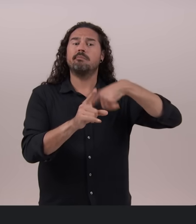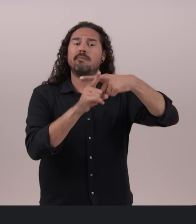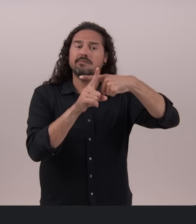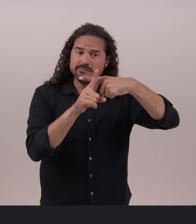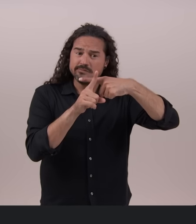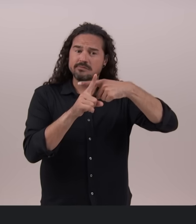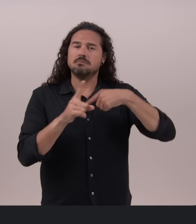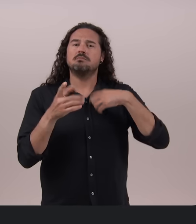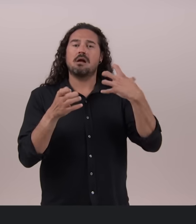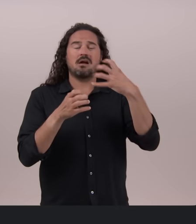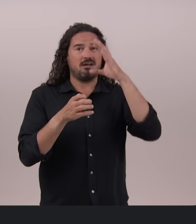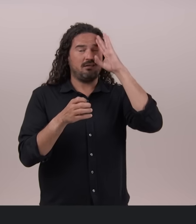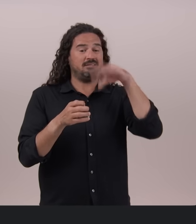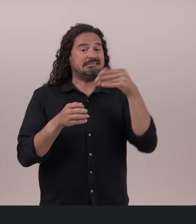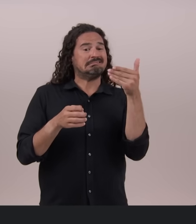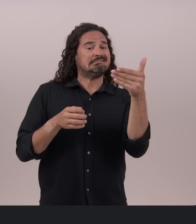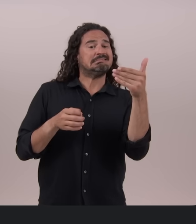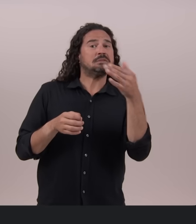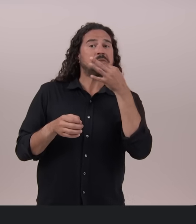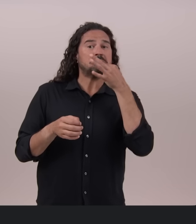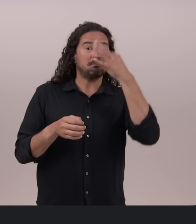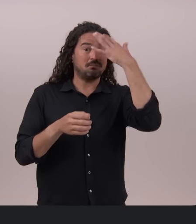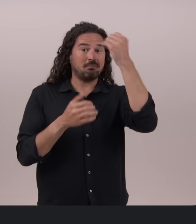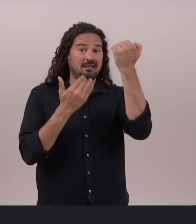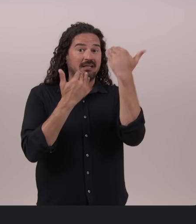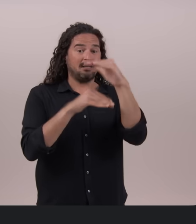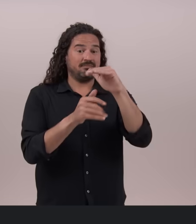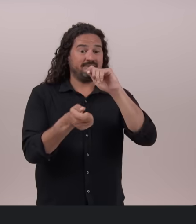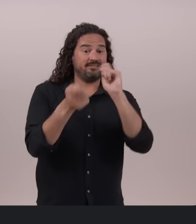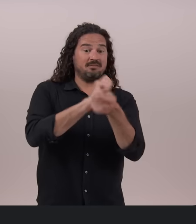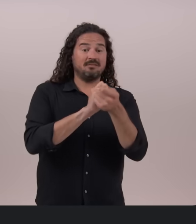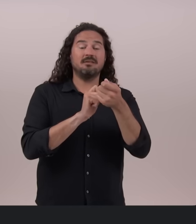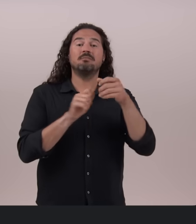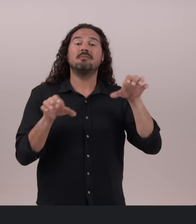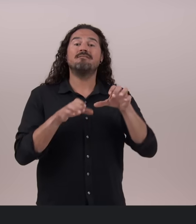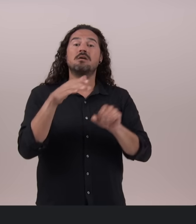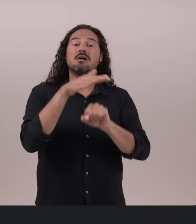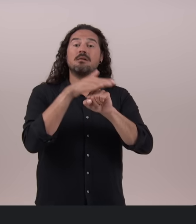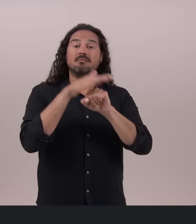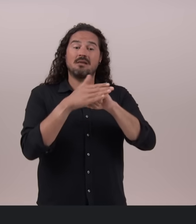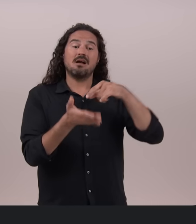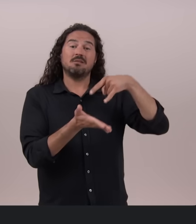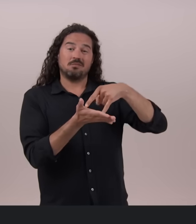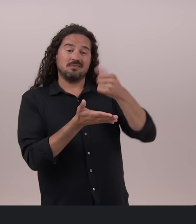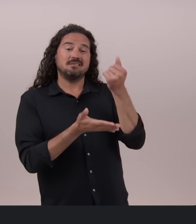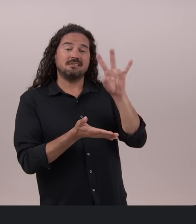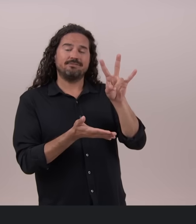ready for some of the memory limits changes for performance optimization in Android 17.